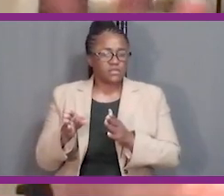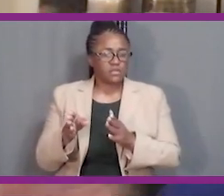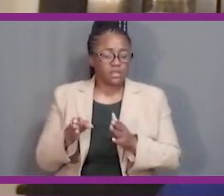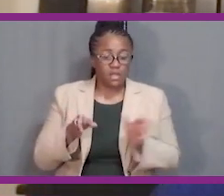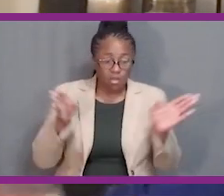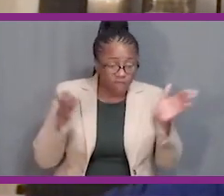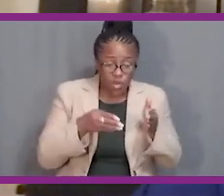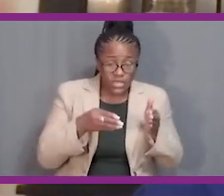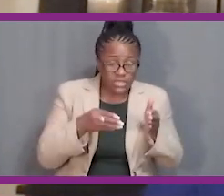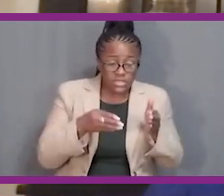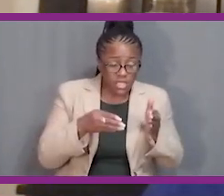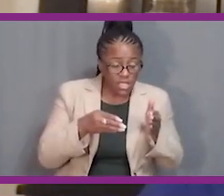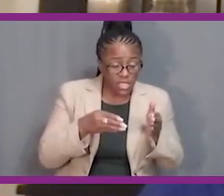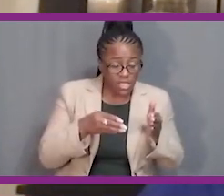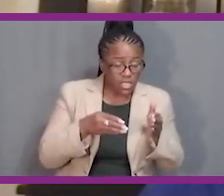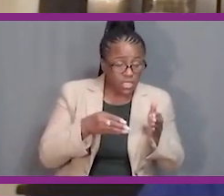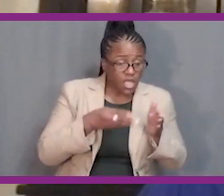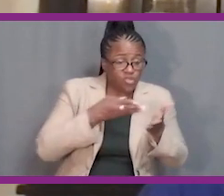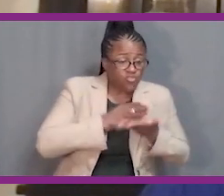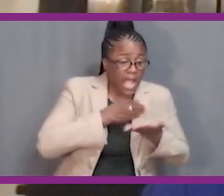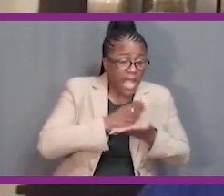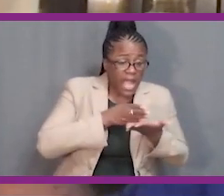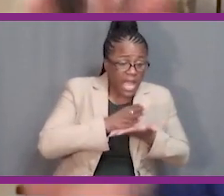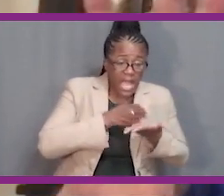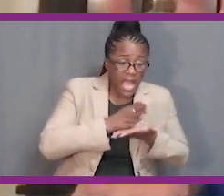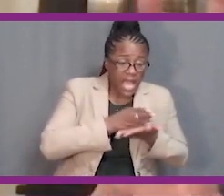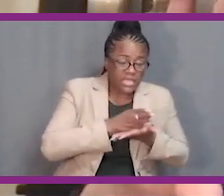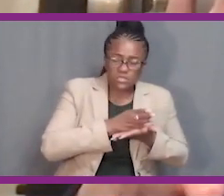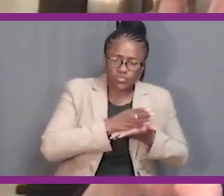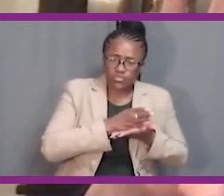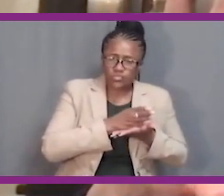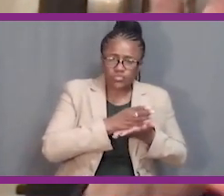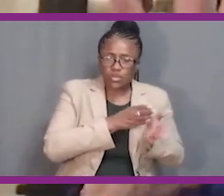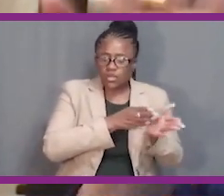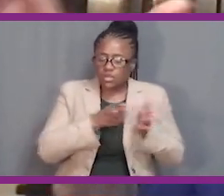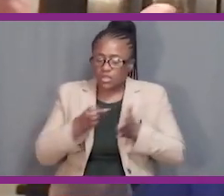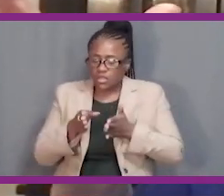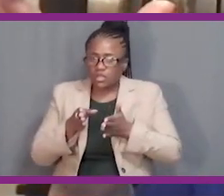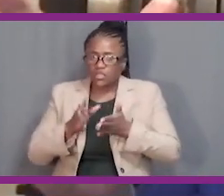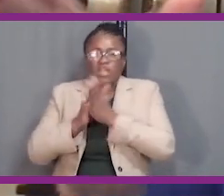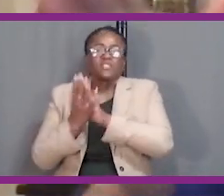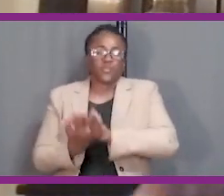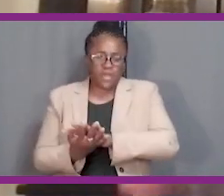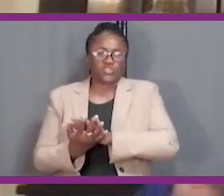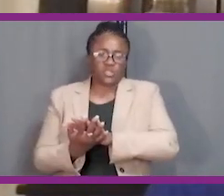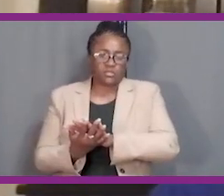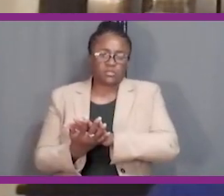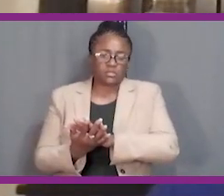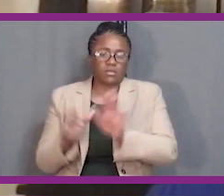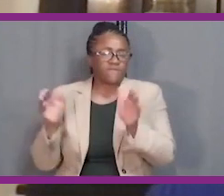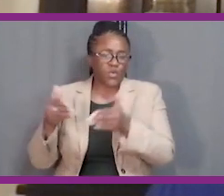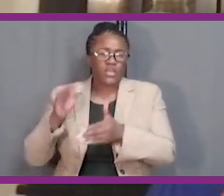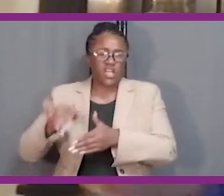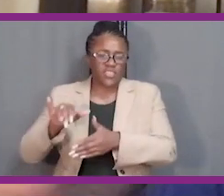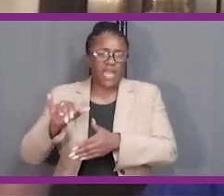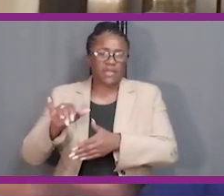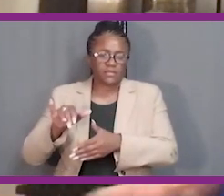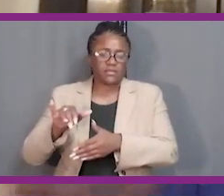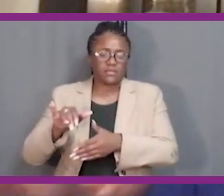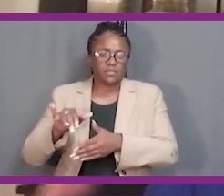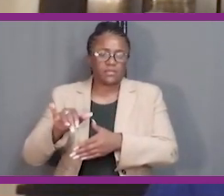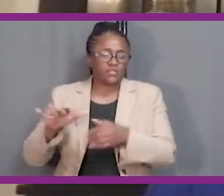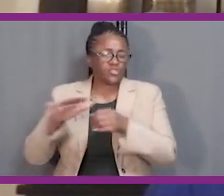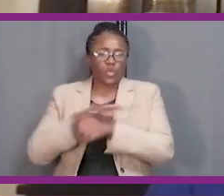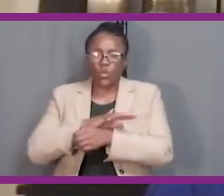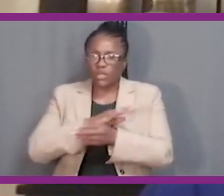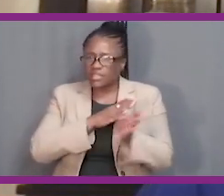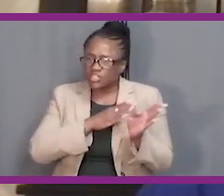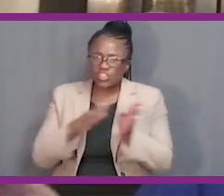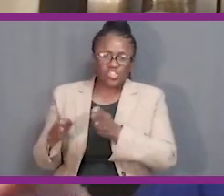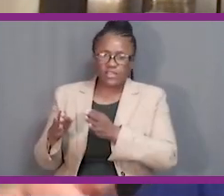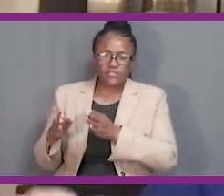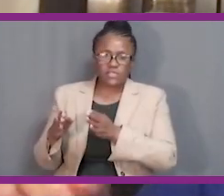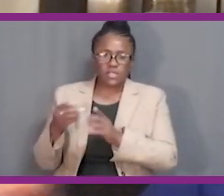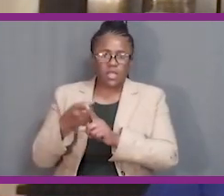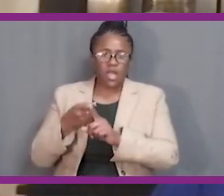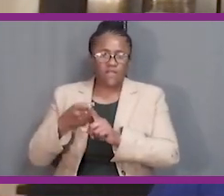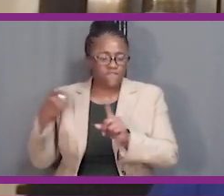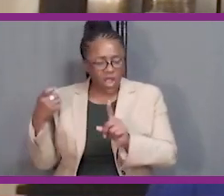is truly transformational and that totally shifts away from a legal framework to one that dismantles